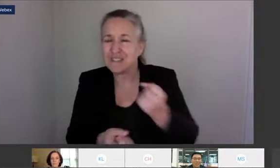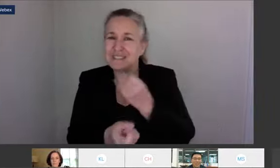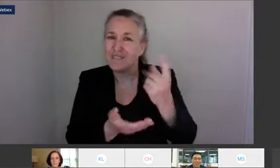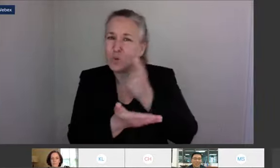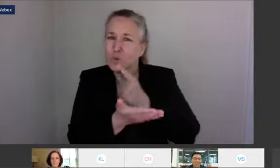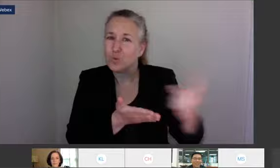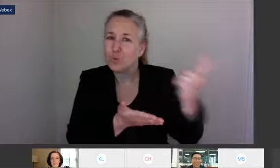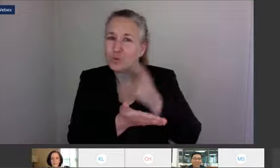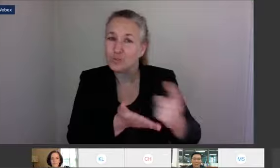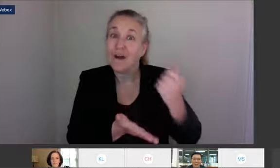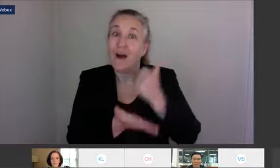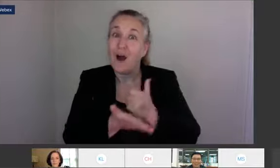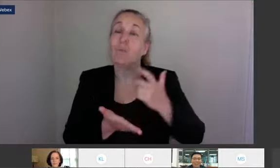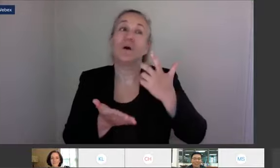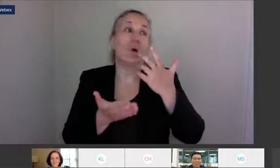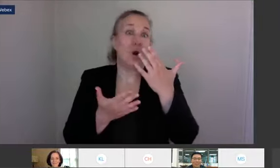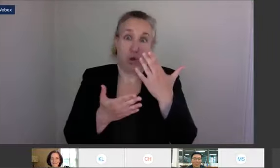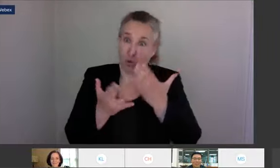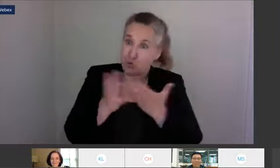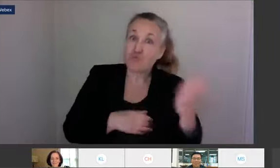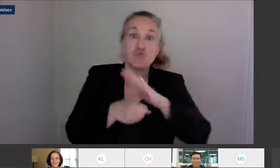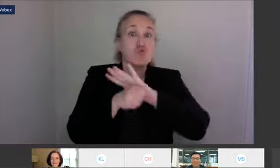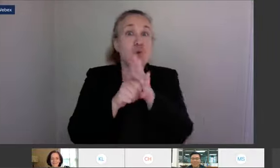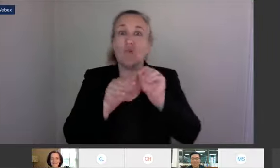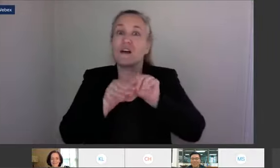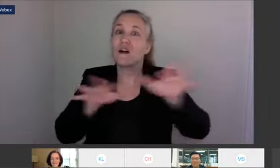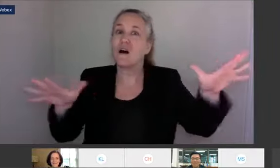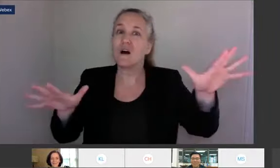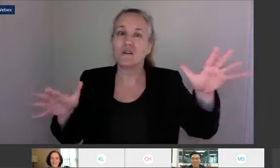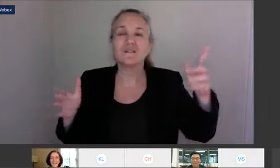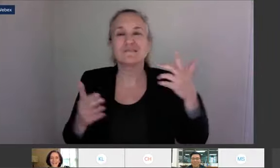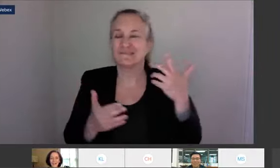pandemic together thank you very much